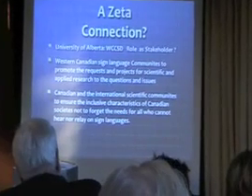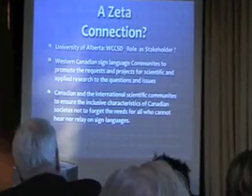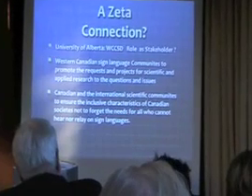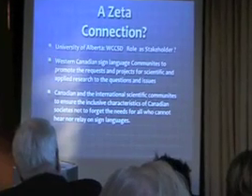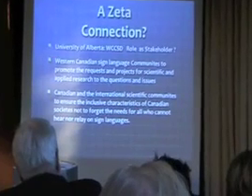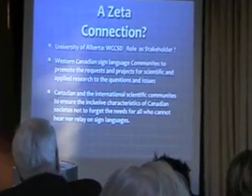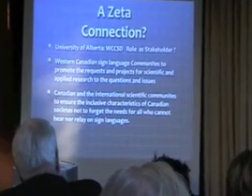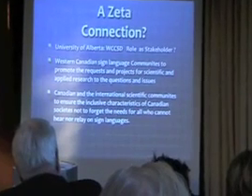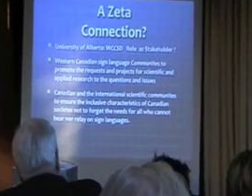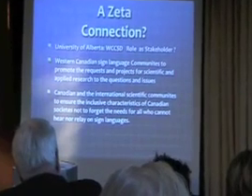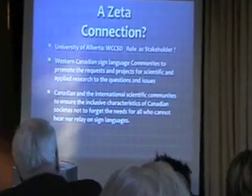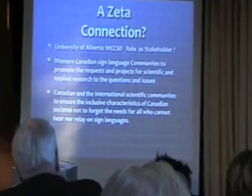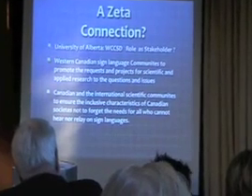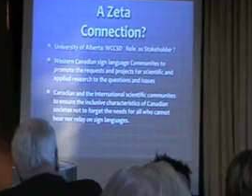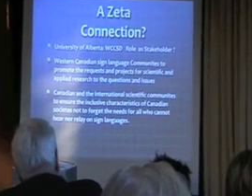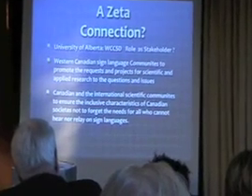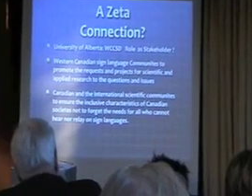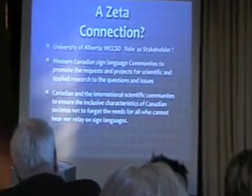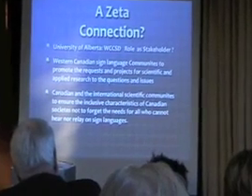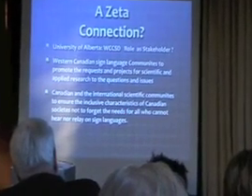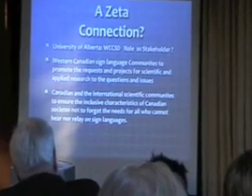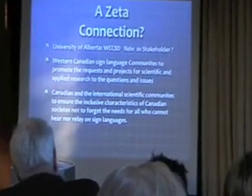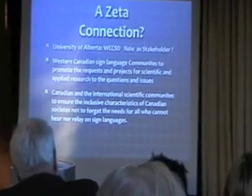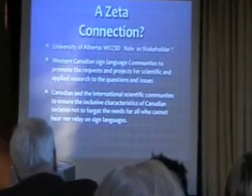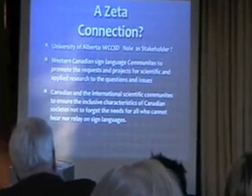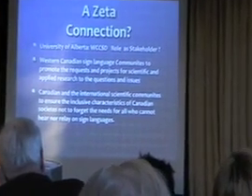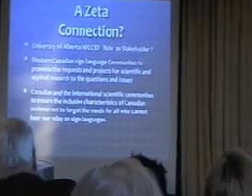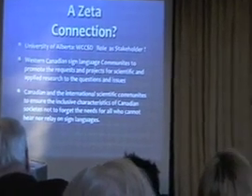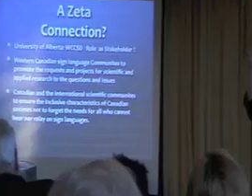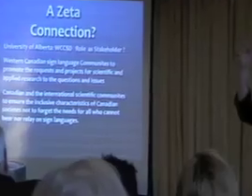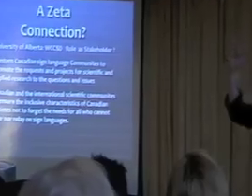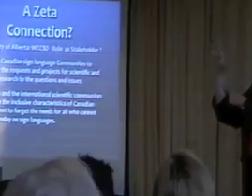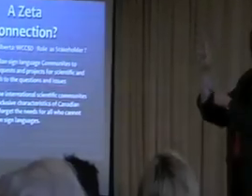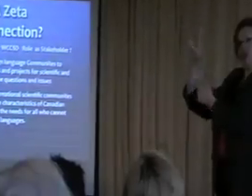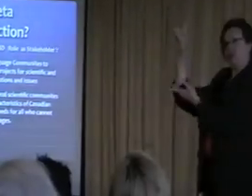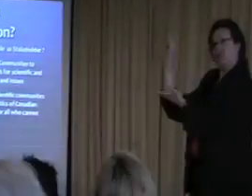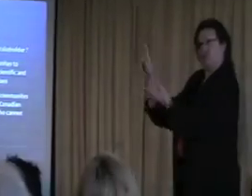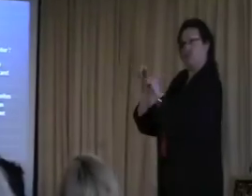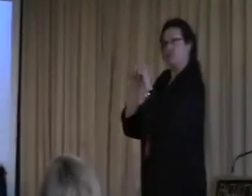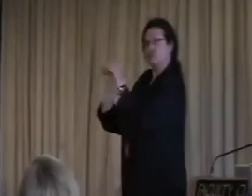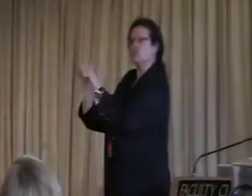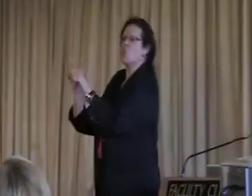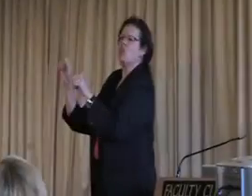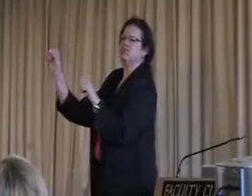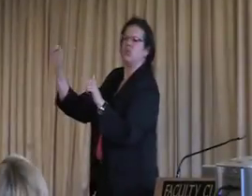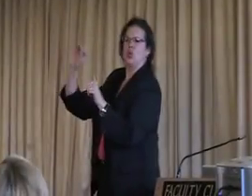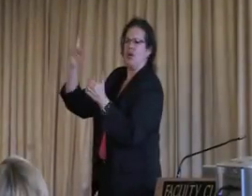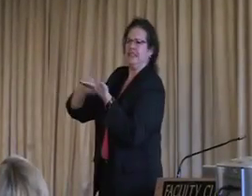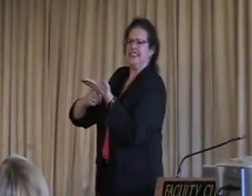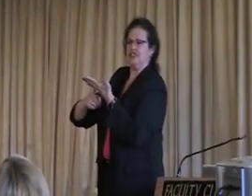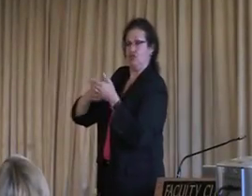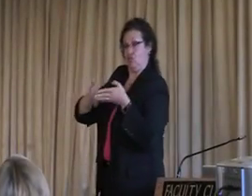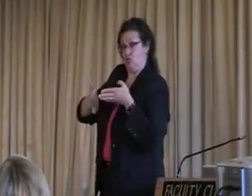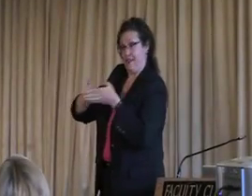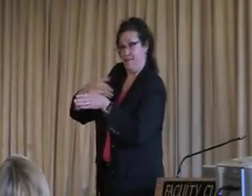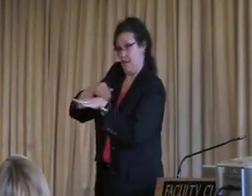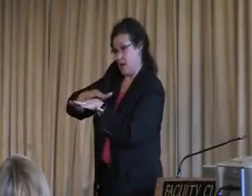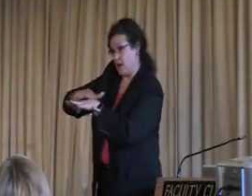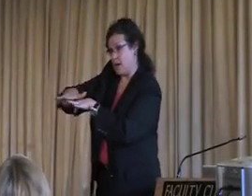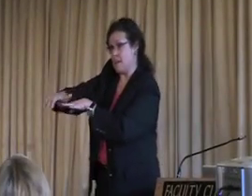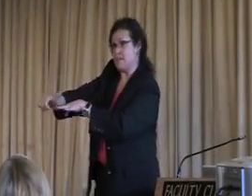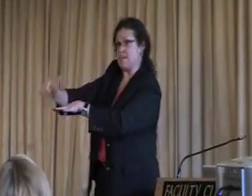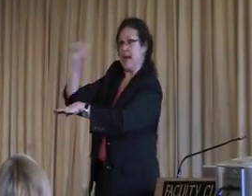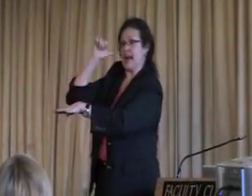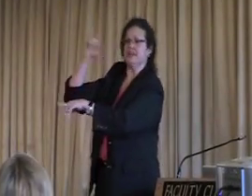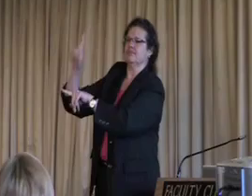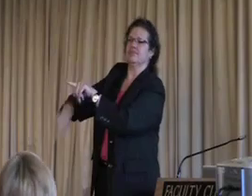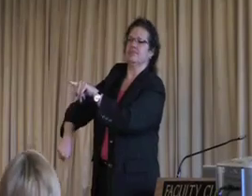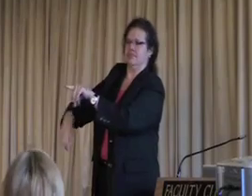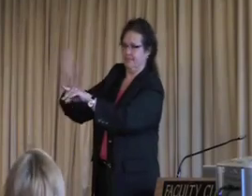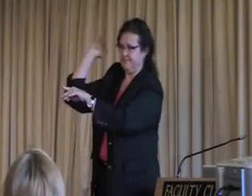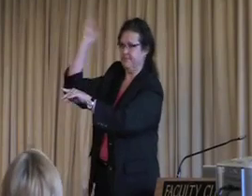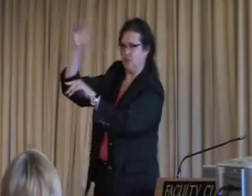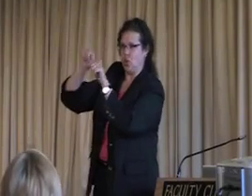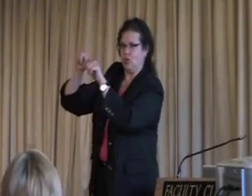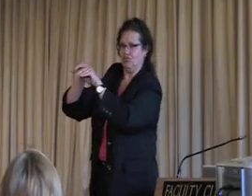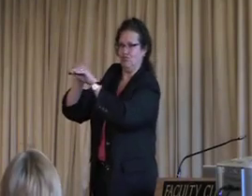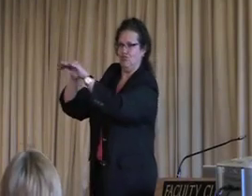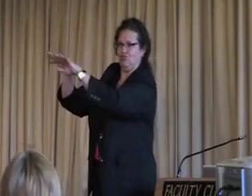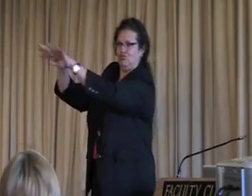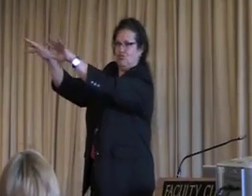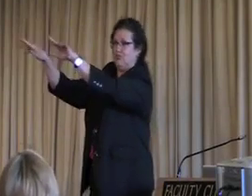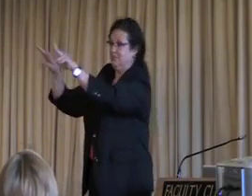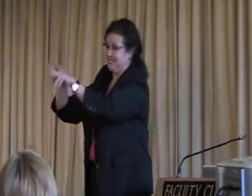this as a zeta connection. Of course there is no discussion that WCCSD is not want to